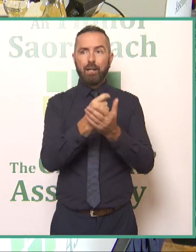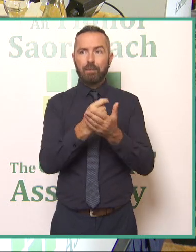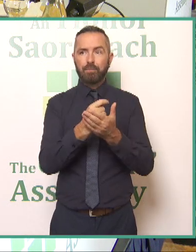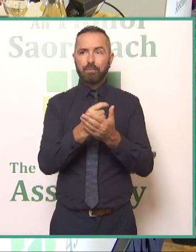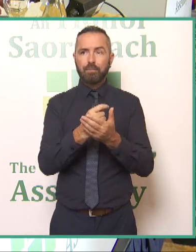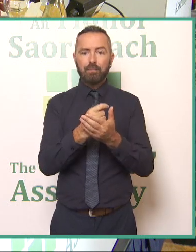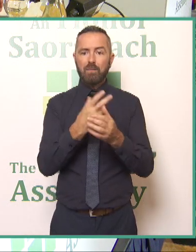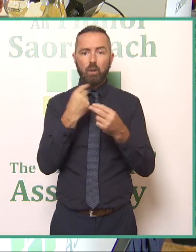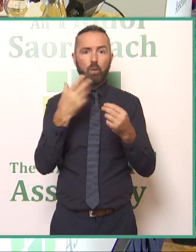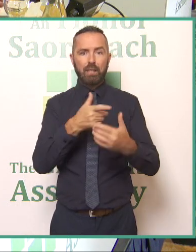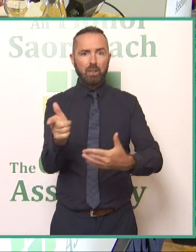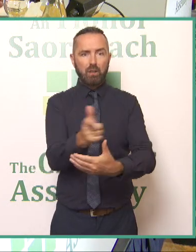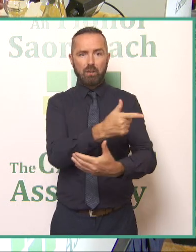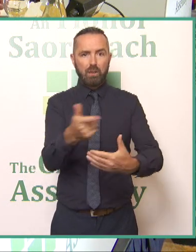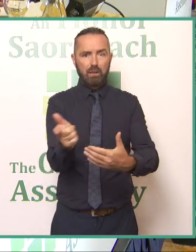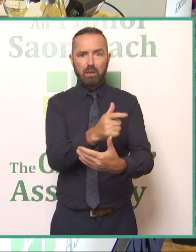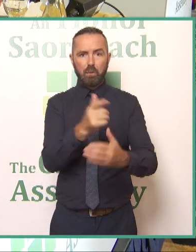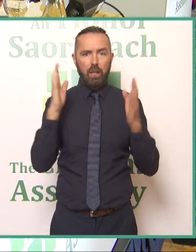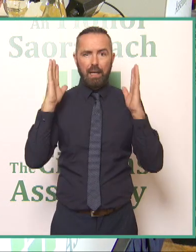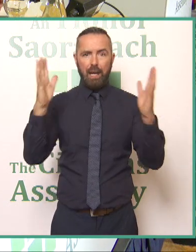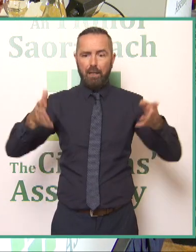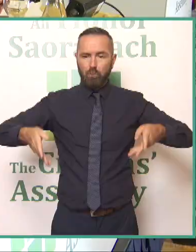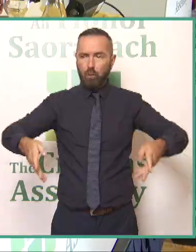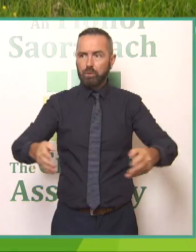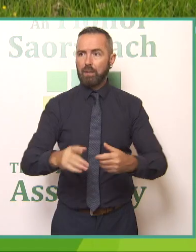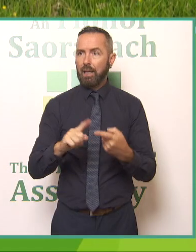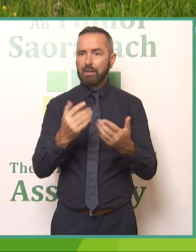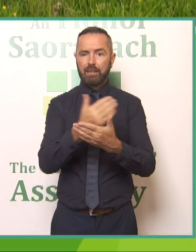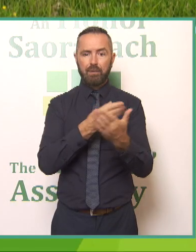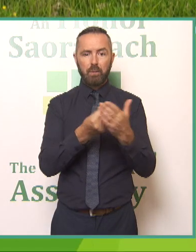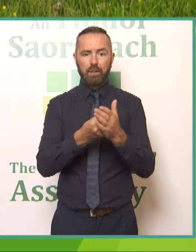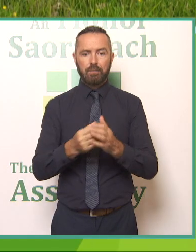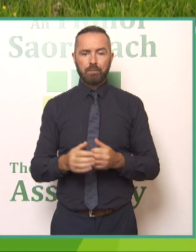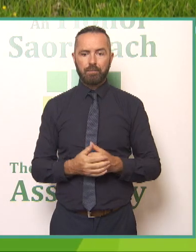Hedges and save money as well but yeah so I know I've already been told to speed up